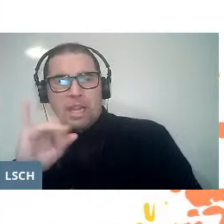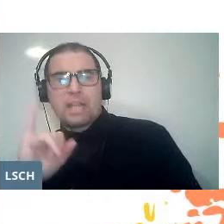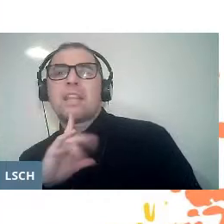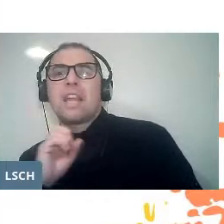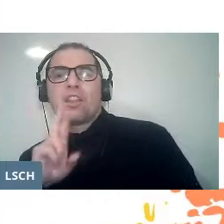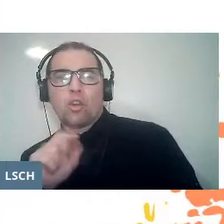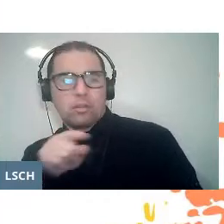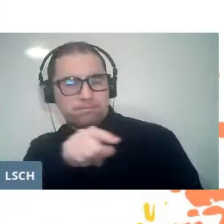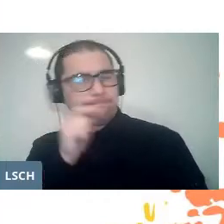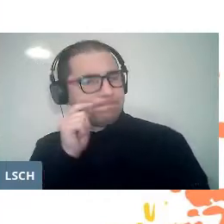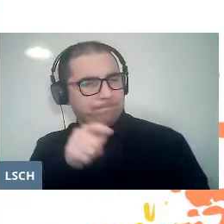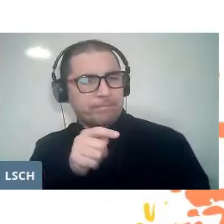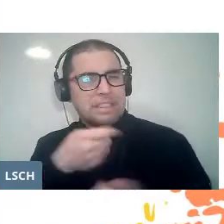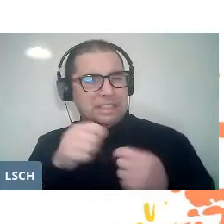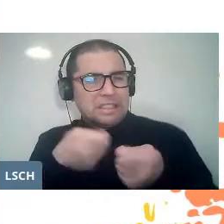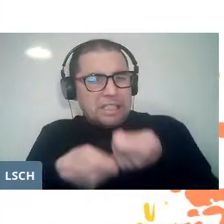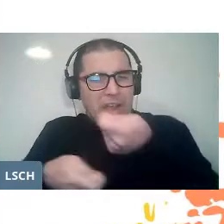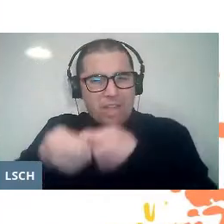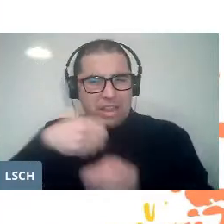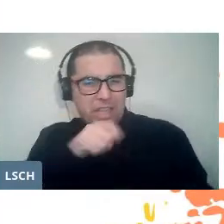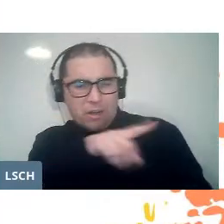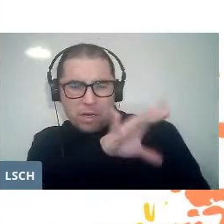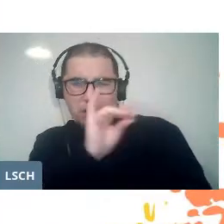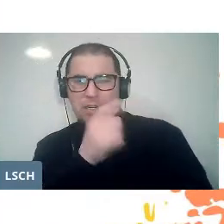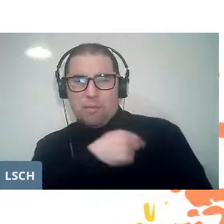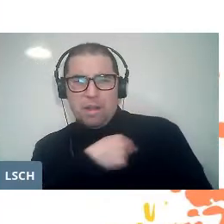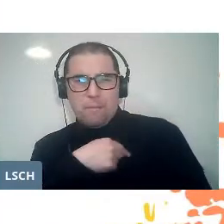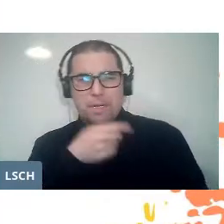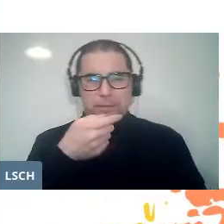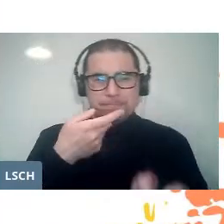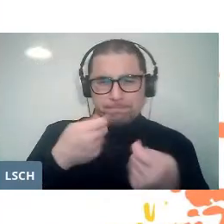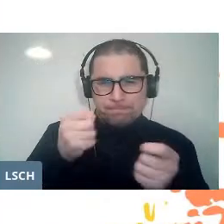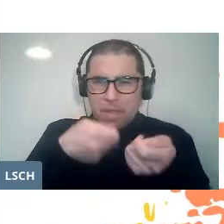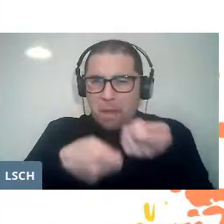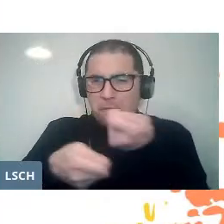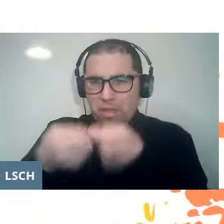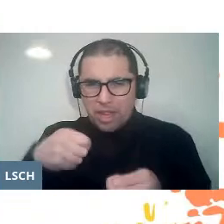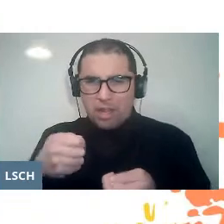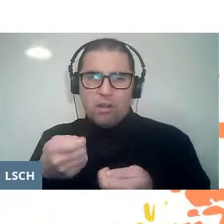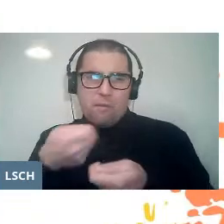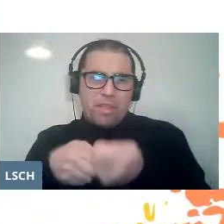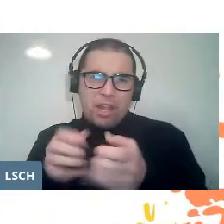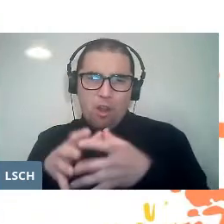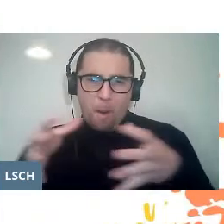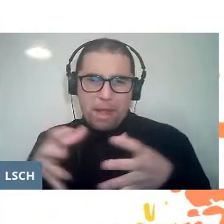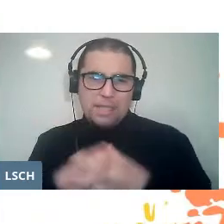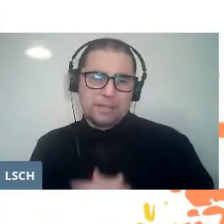tries to find a name that means a good sale of the scores he edits.